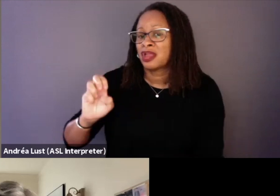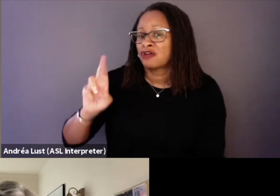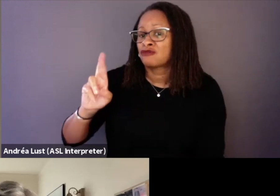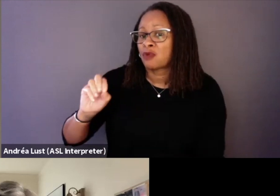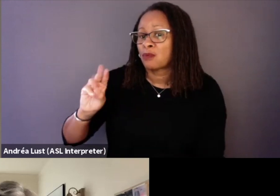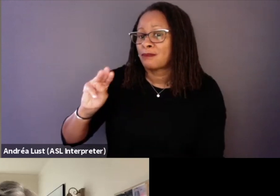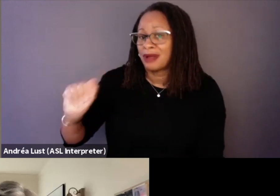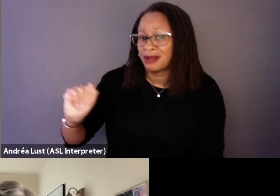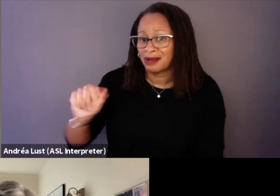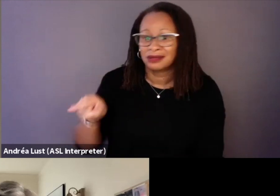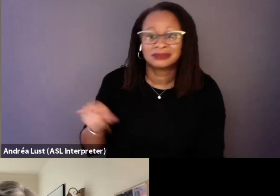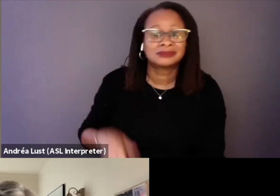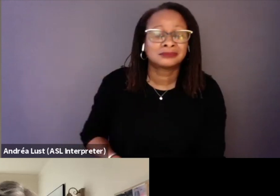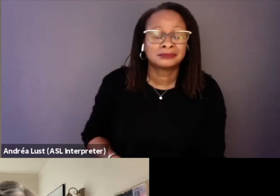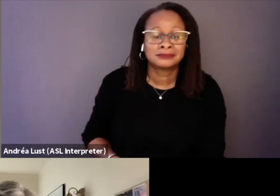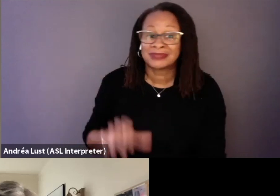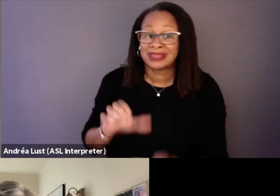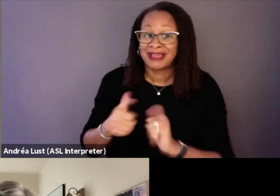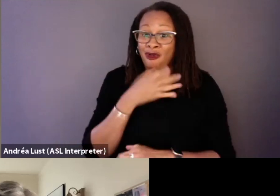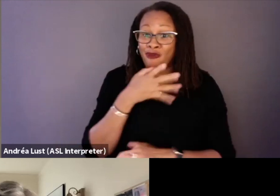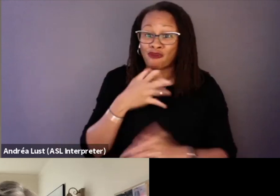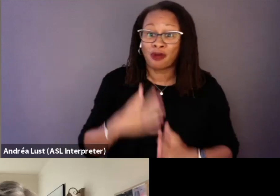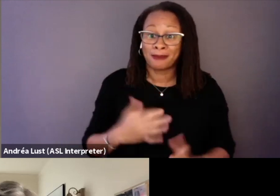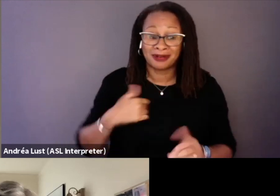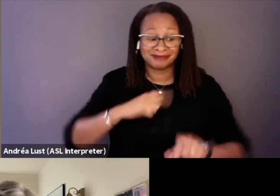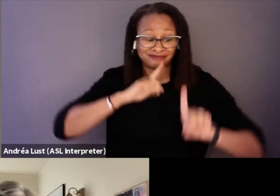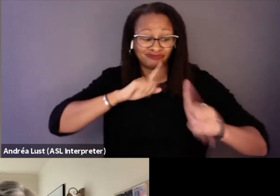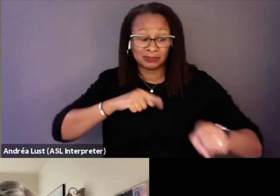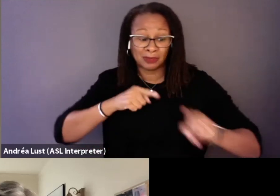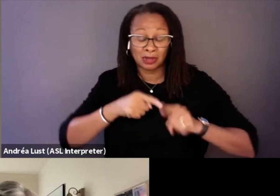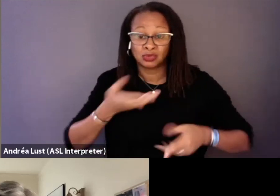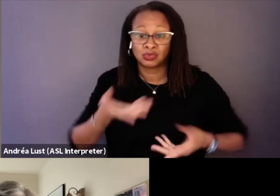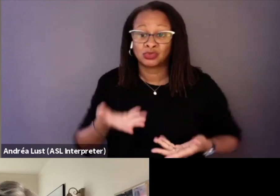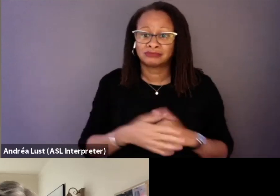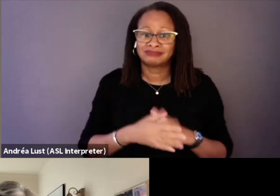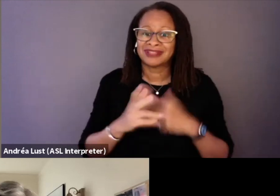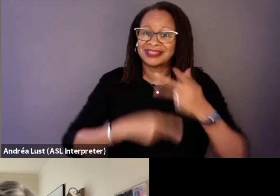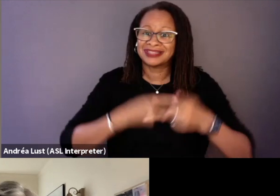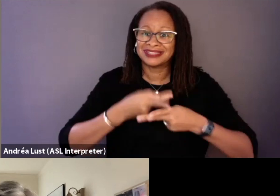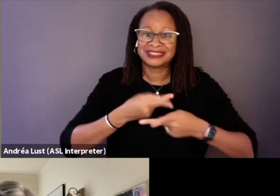and also how the farmer was responding to this climate change,